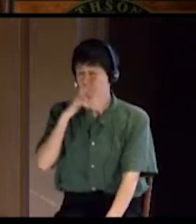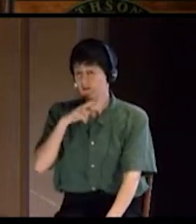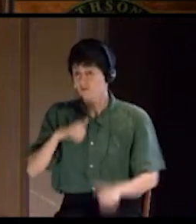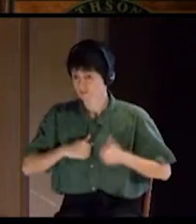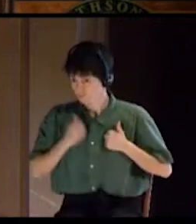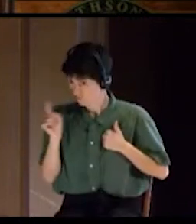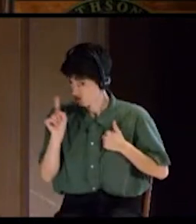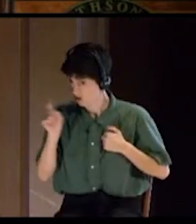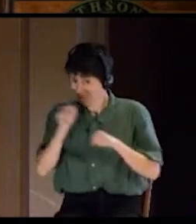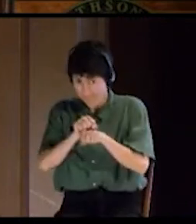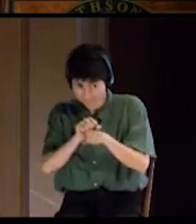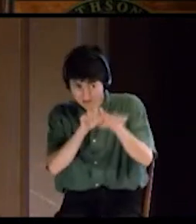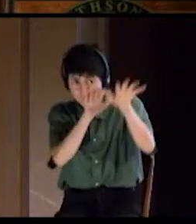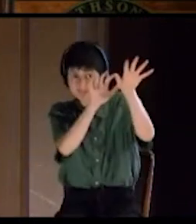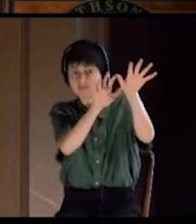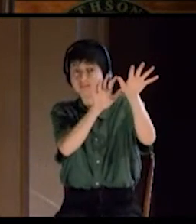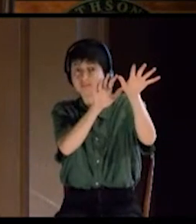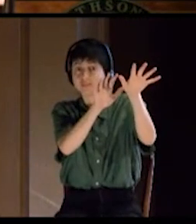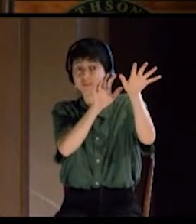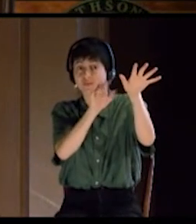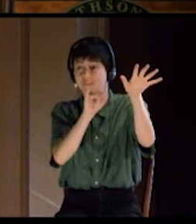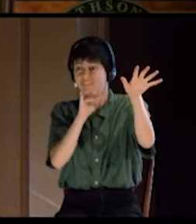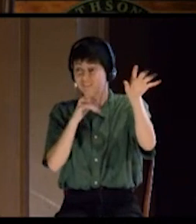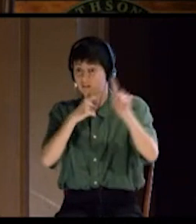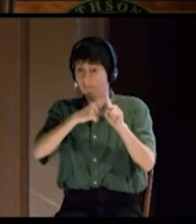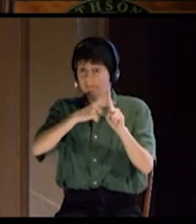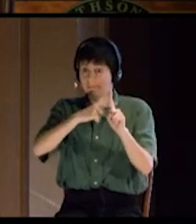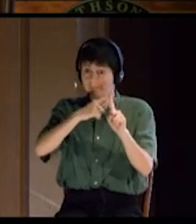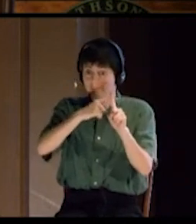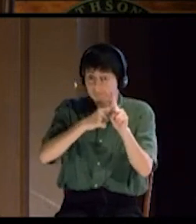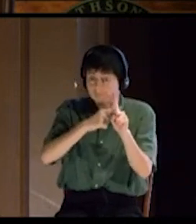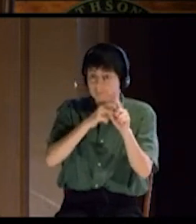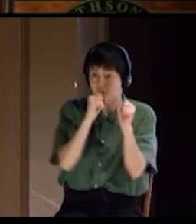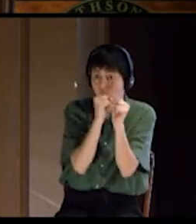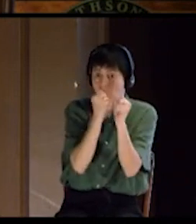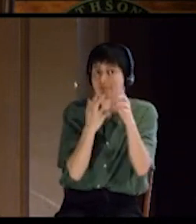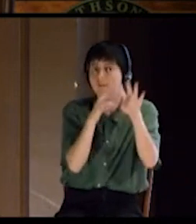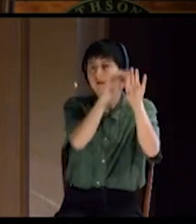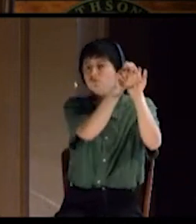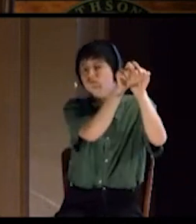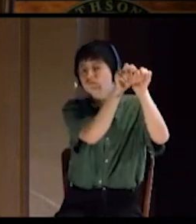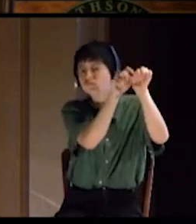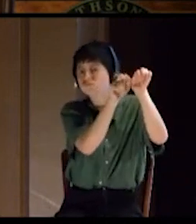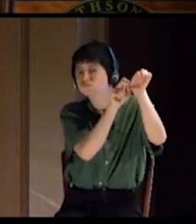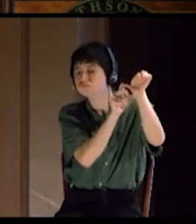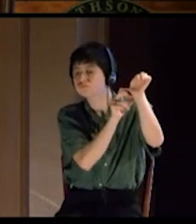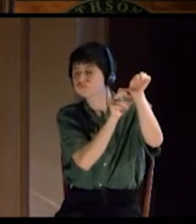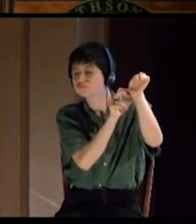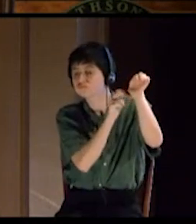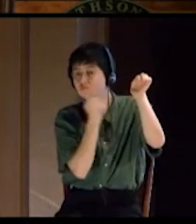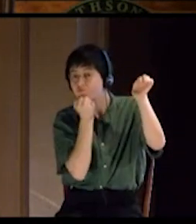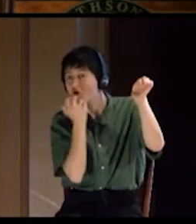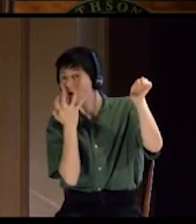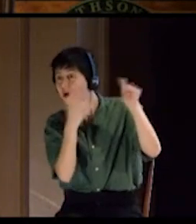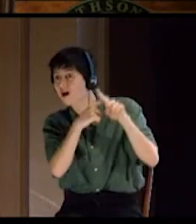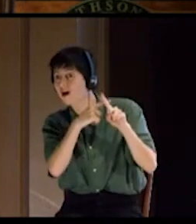they probably went down the mountain and during warmer times, they went up the mountain. So there's amount of elevation that they can do.